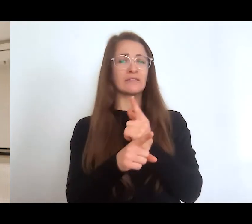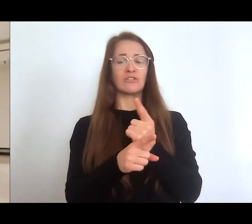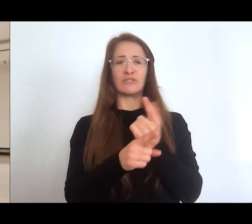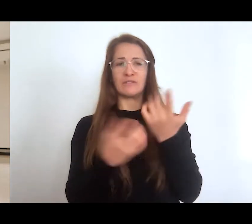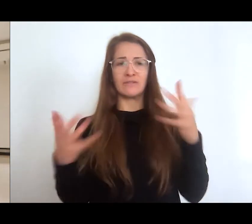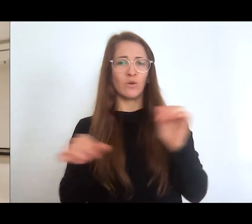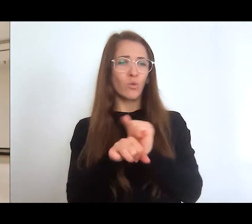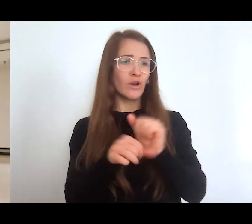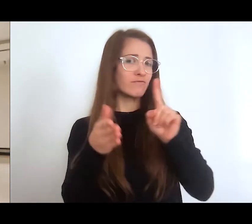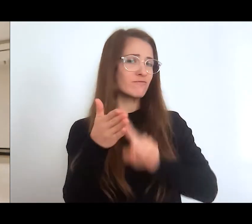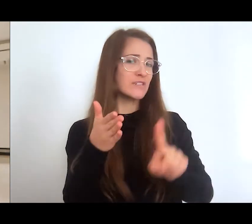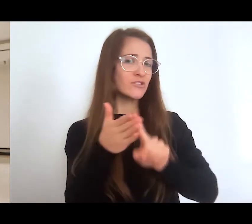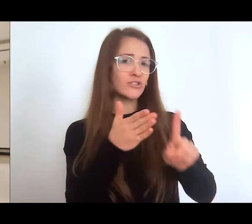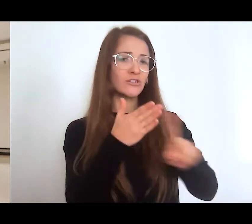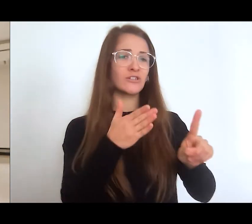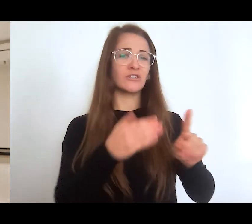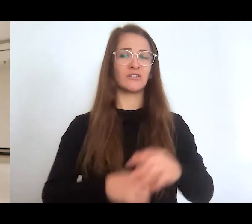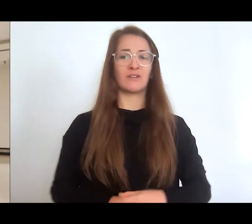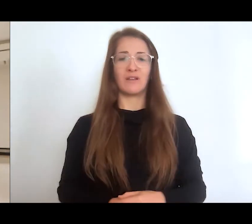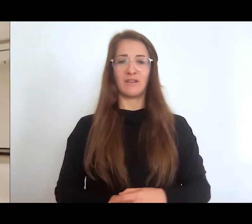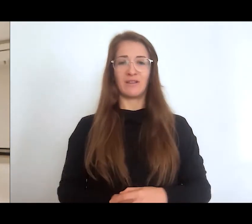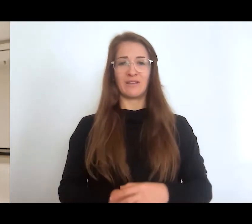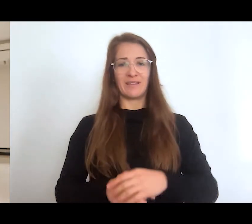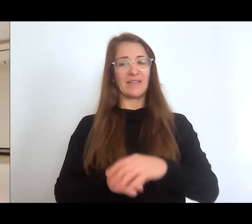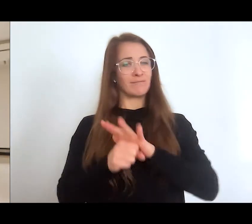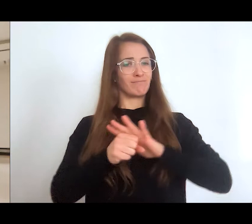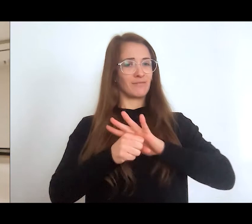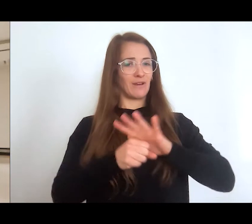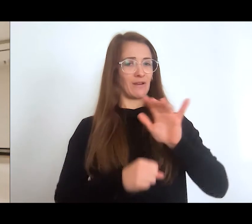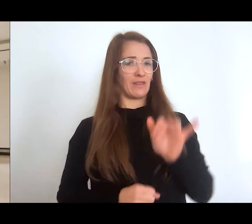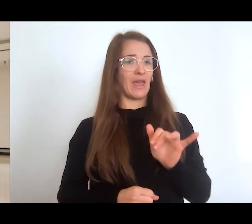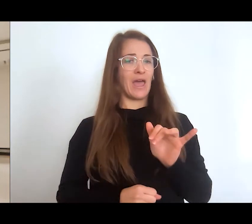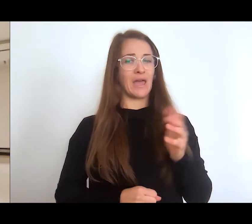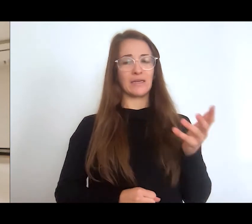HAVE DONE THEIR WORK IN RESEARCH